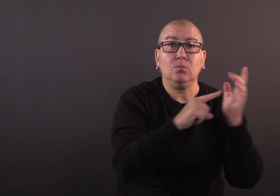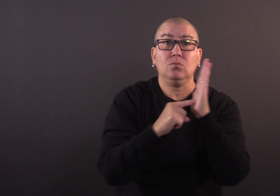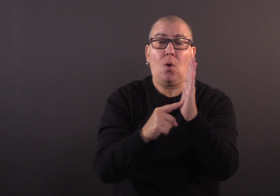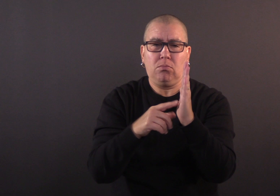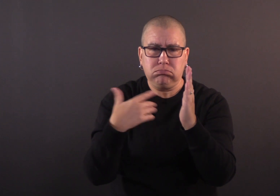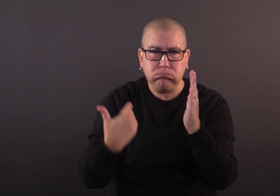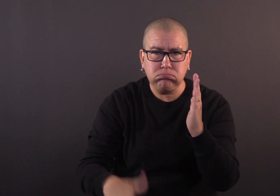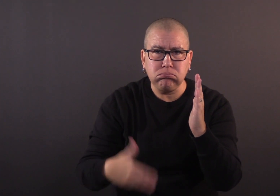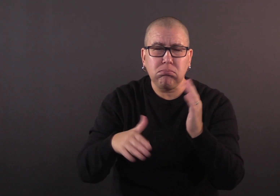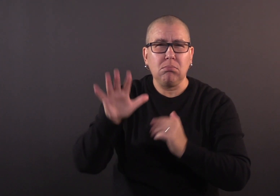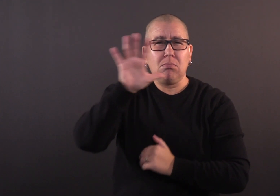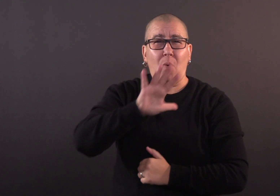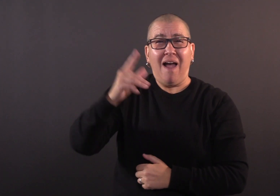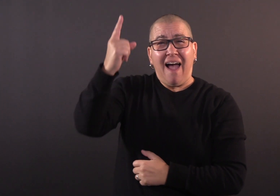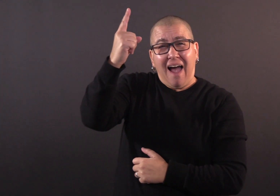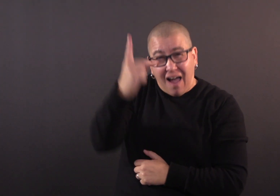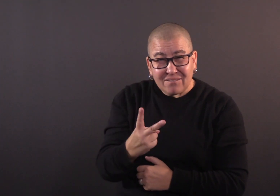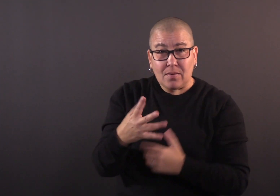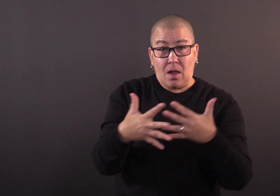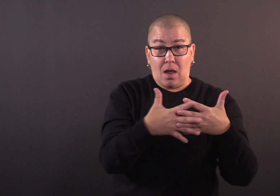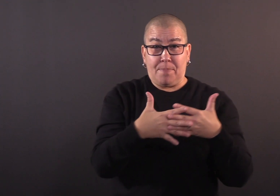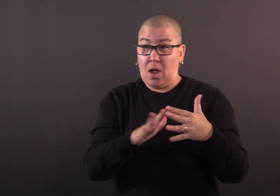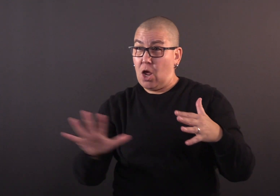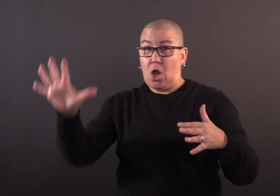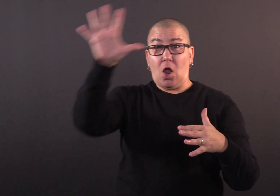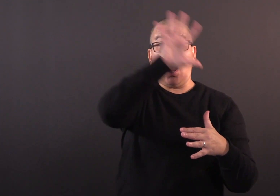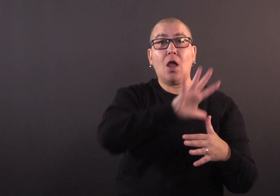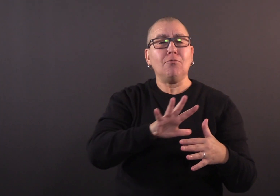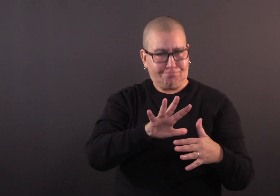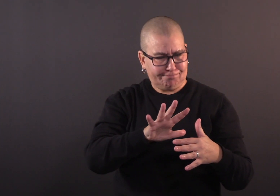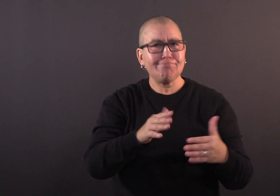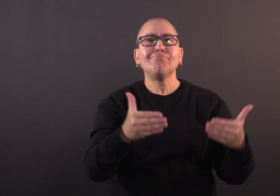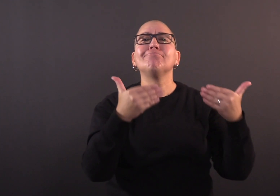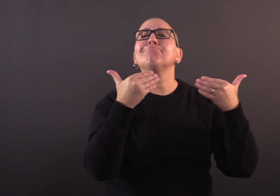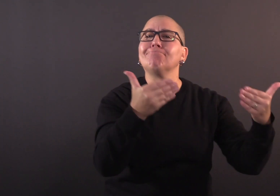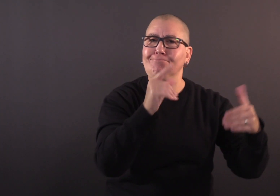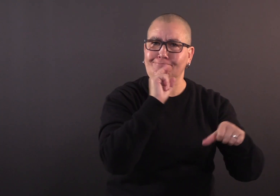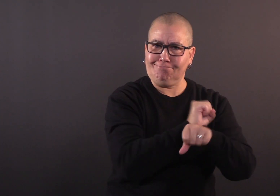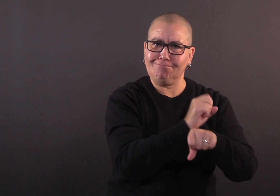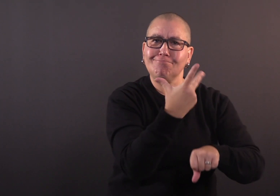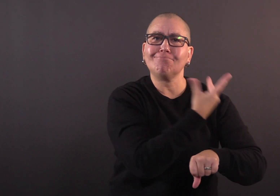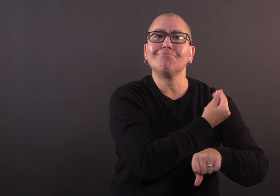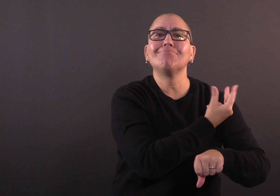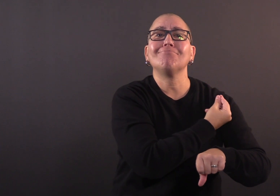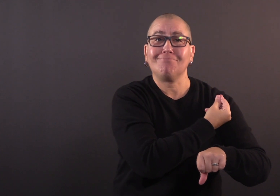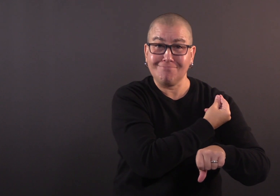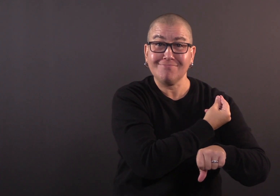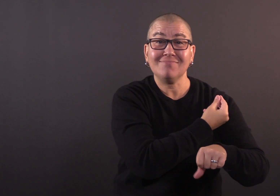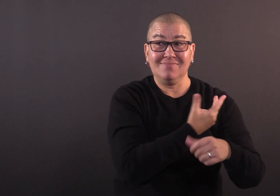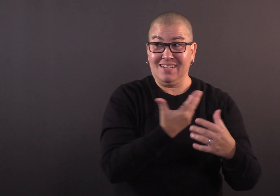in which they released a survey that shows fewer than half of Americans plan to get any kind of